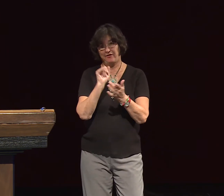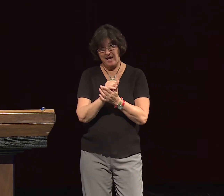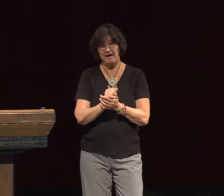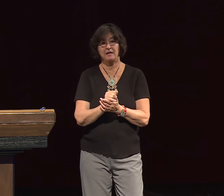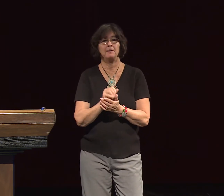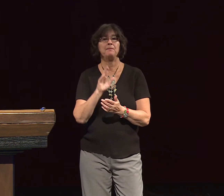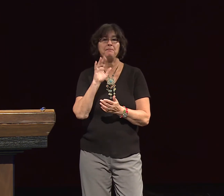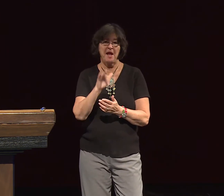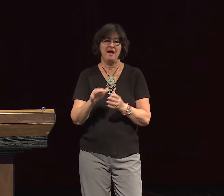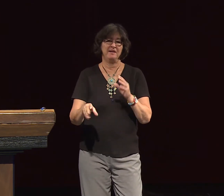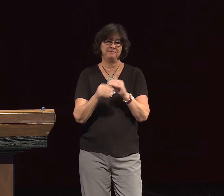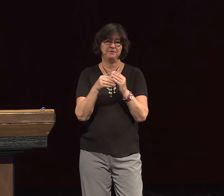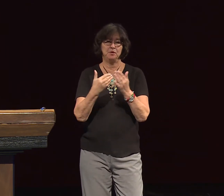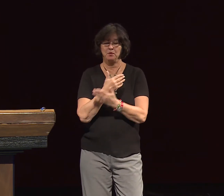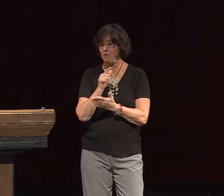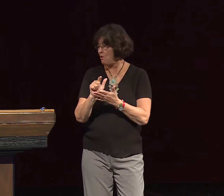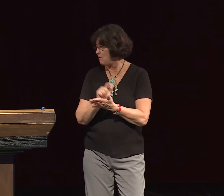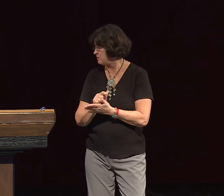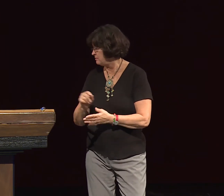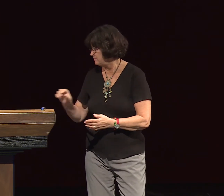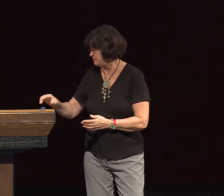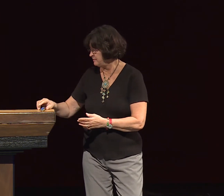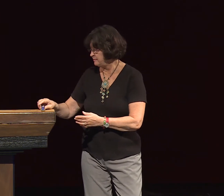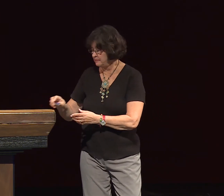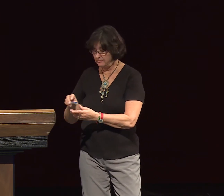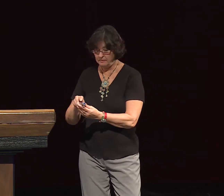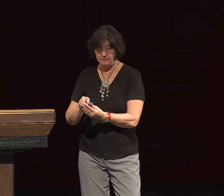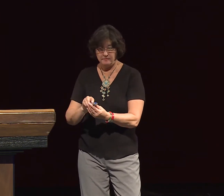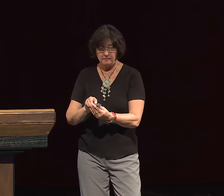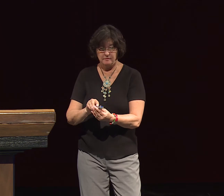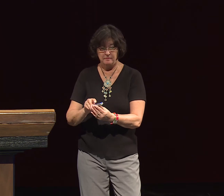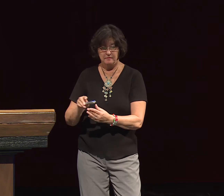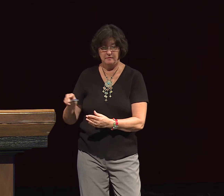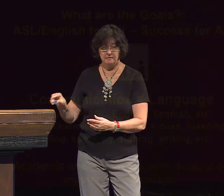all over the United States, and we want to change that by adding this new legislation.